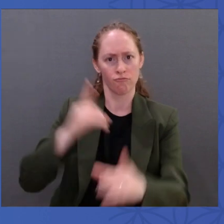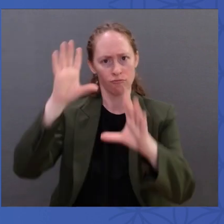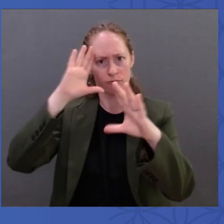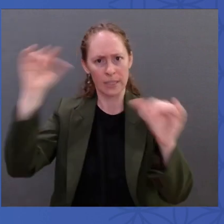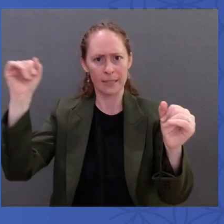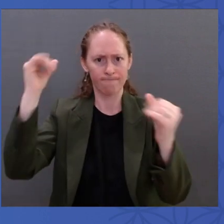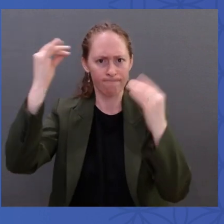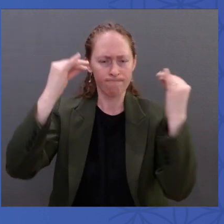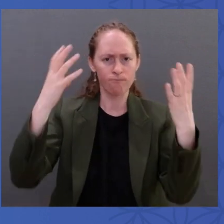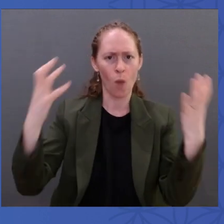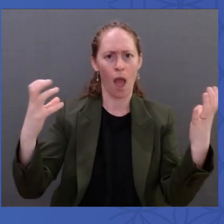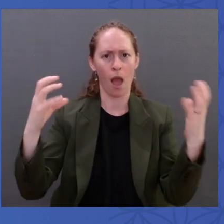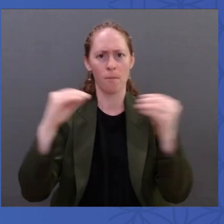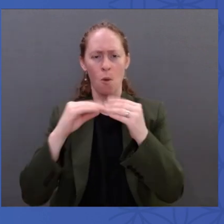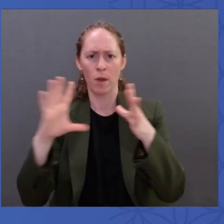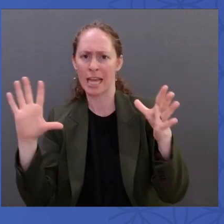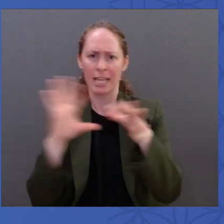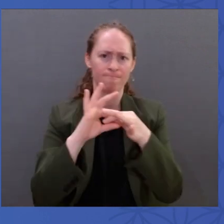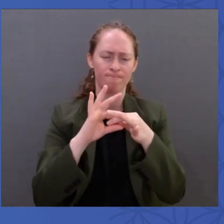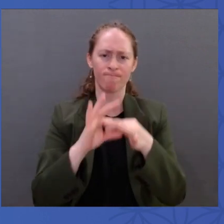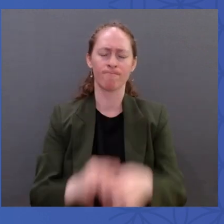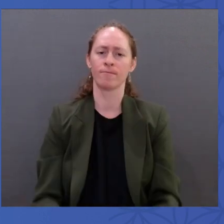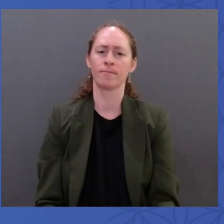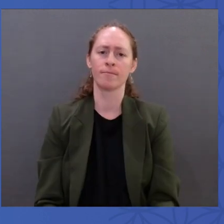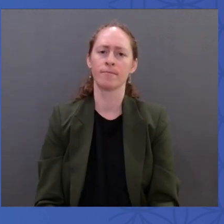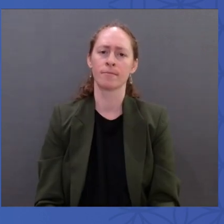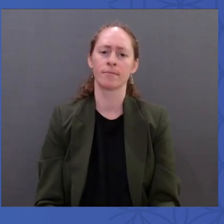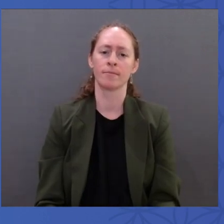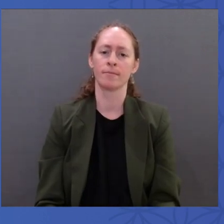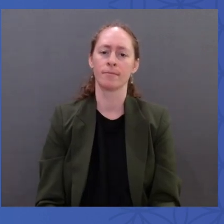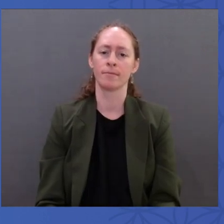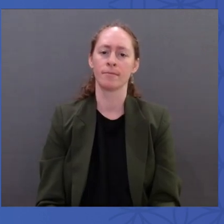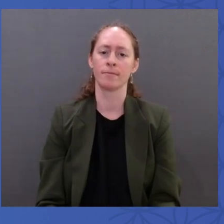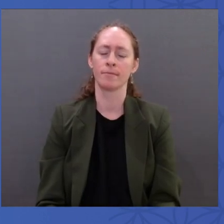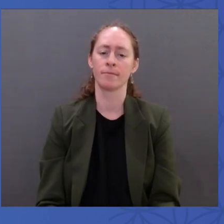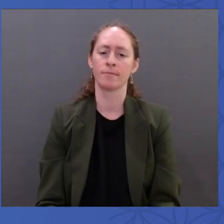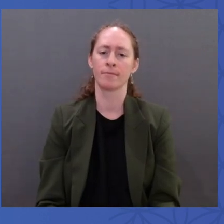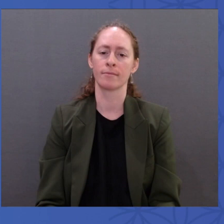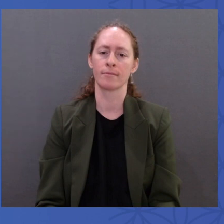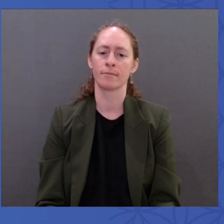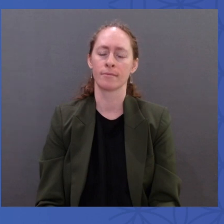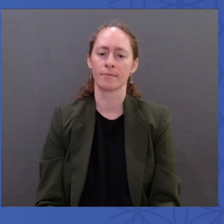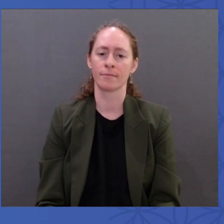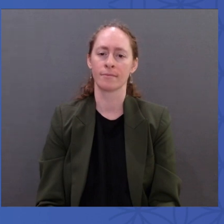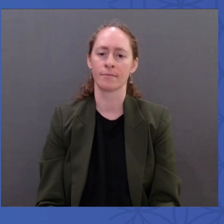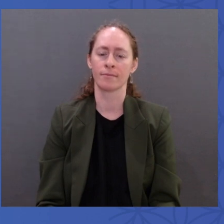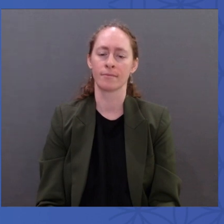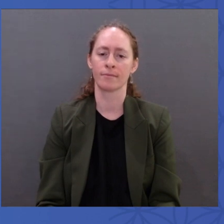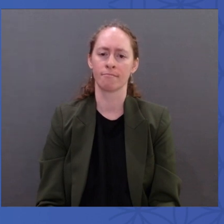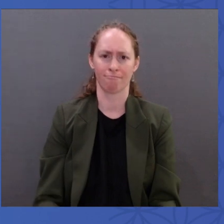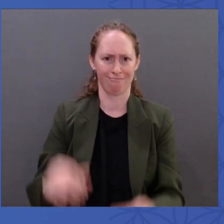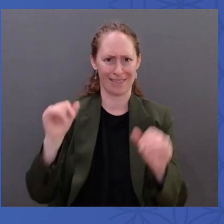that the United States is committed to the long haul to deliver real, concrete benefits to all.